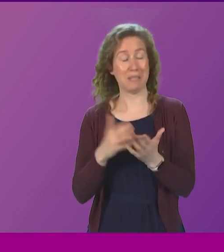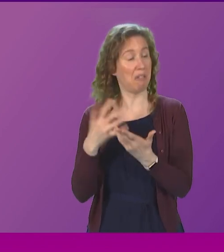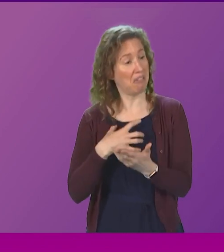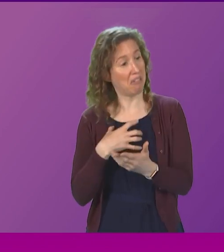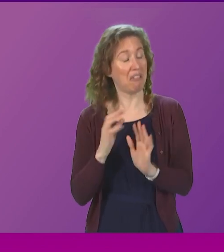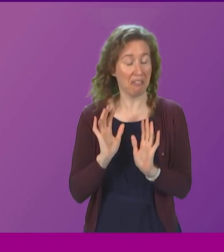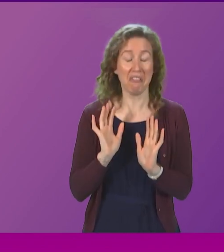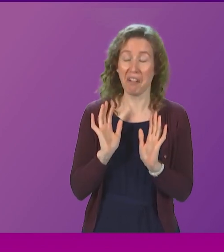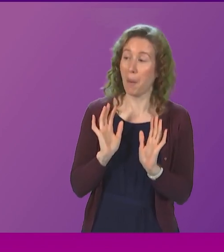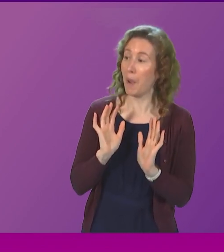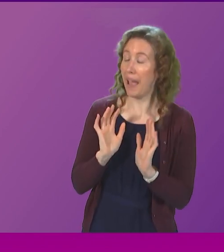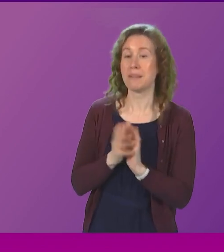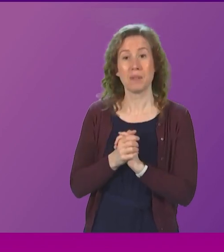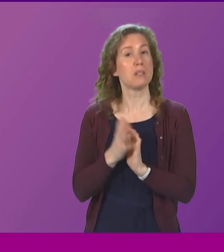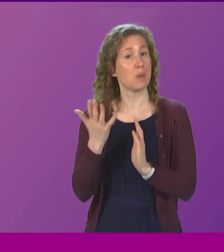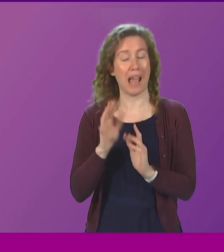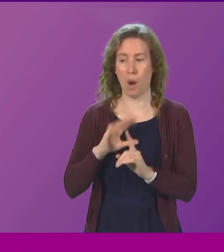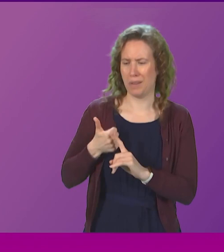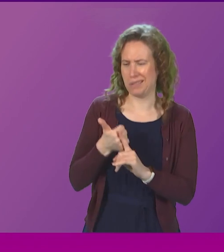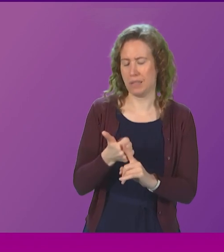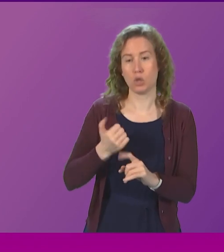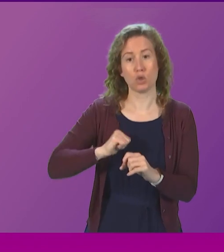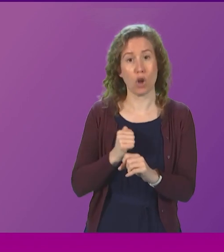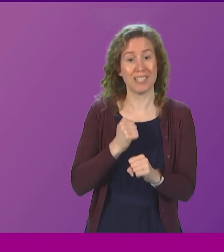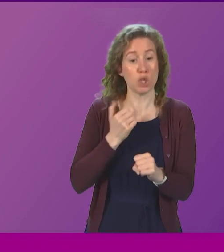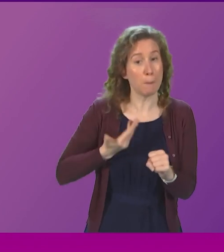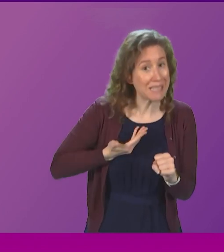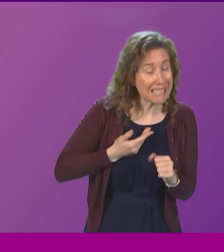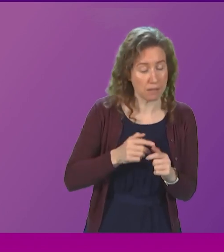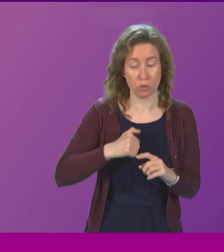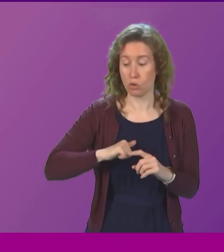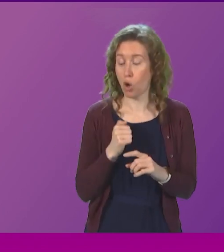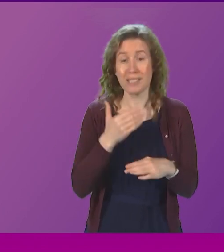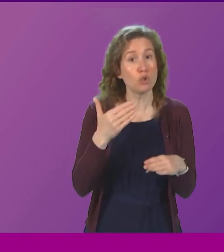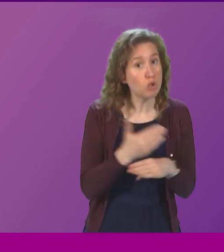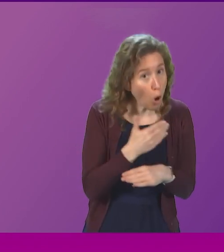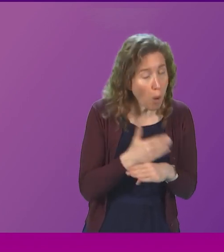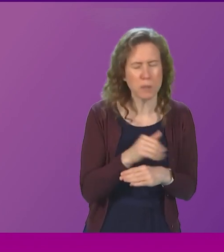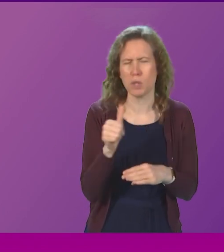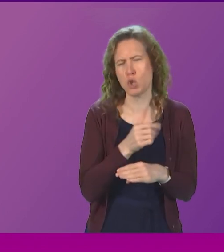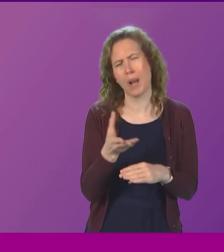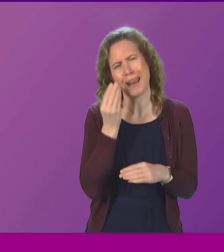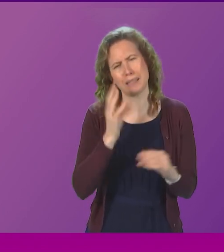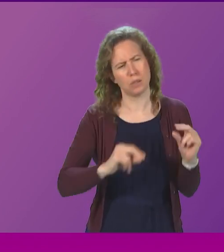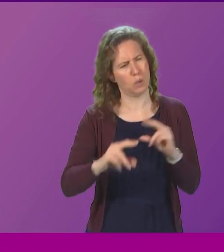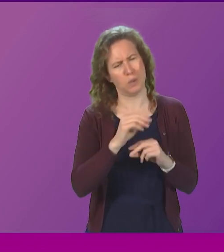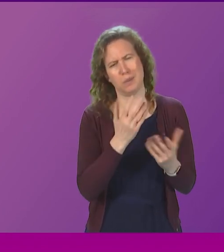In fact, we are taking the side of Scottish businesses and Scottish jobs. Perhaps the First Minister should listen to the consequences of what he is imposing on